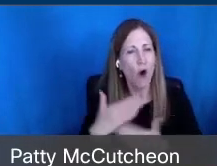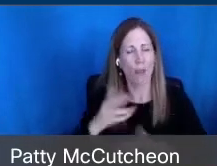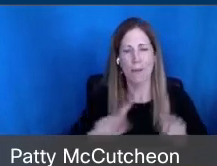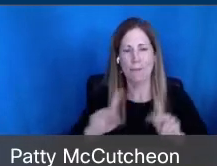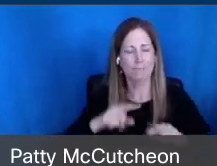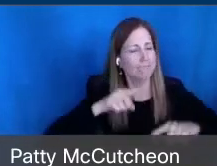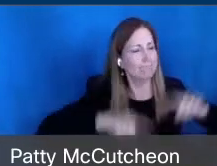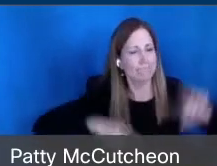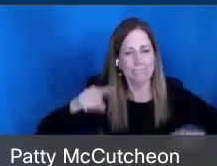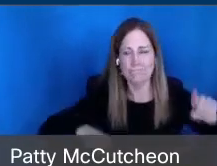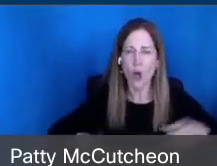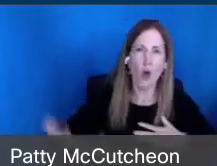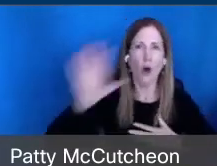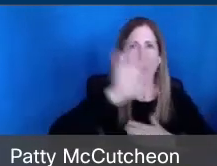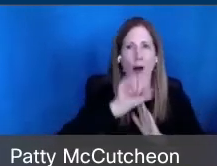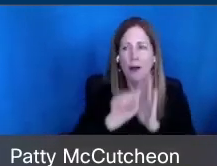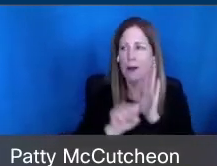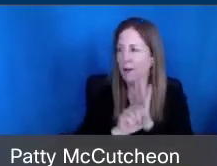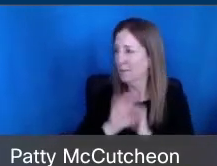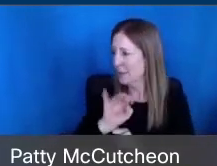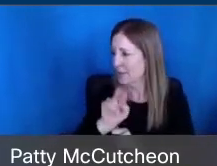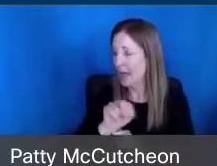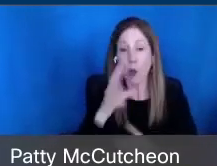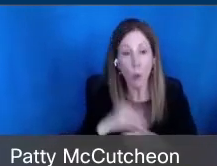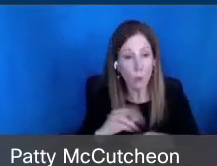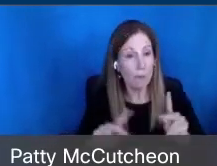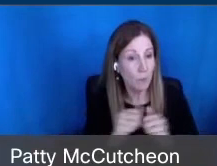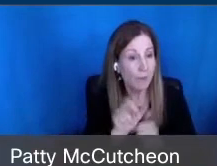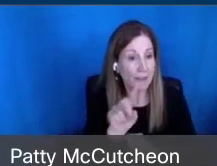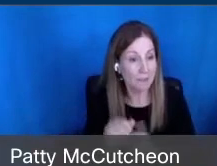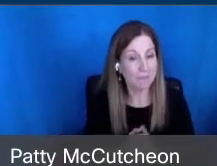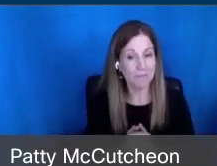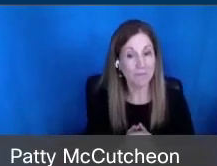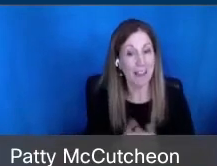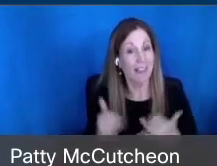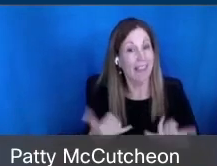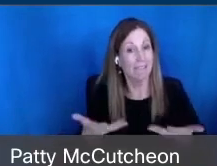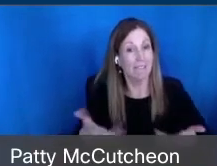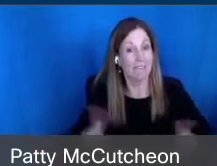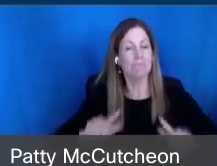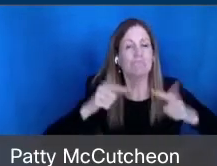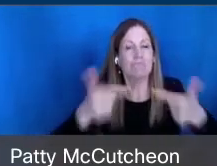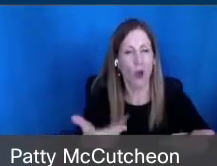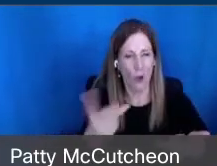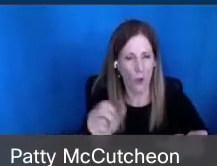including people with disabilities. And with that, I'll turn it back to our host. Thank you so much.